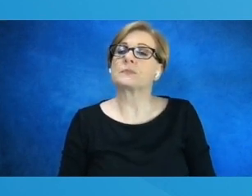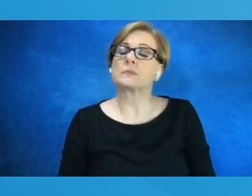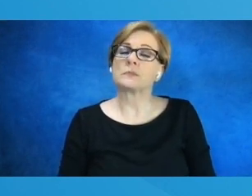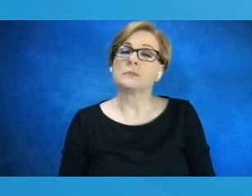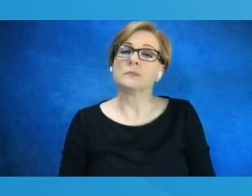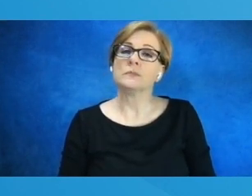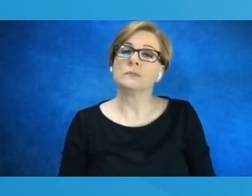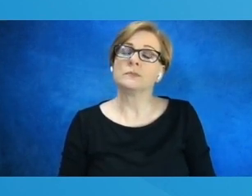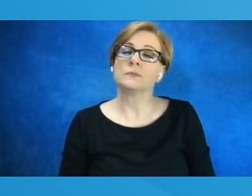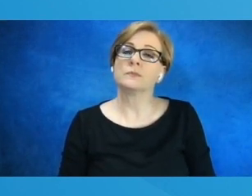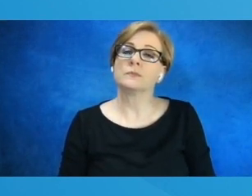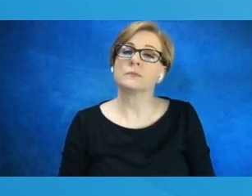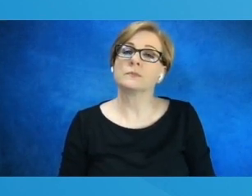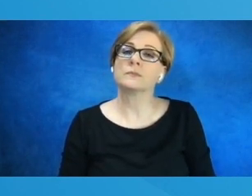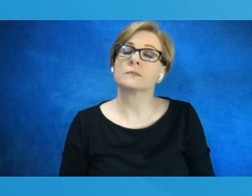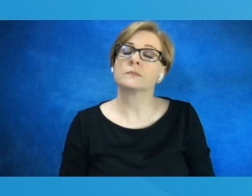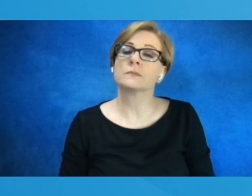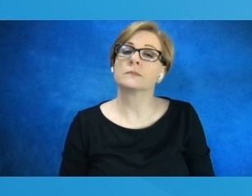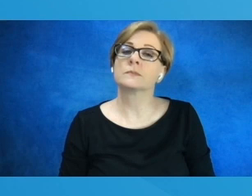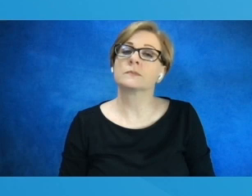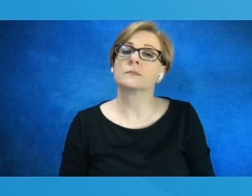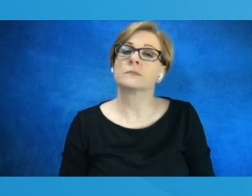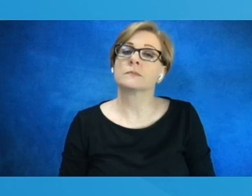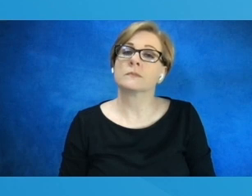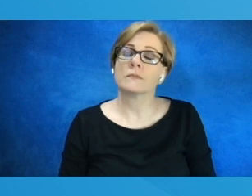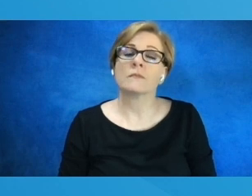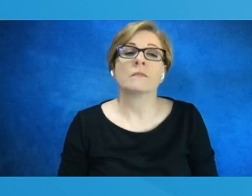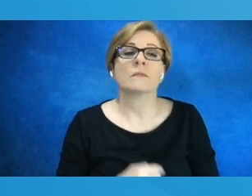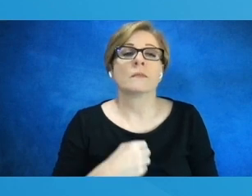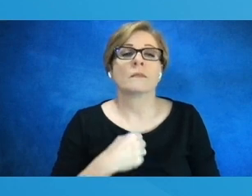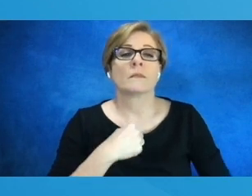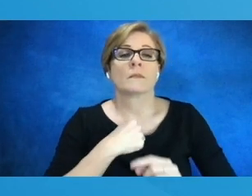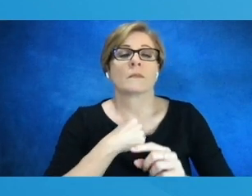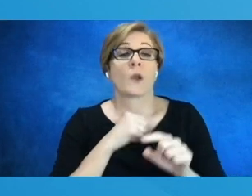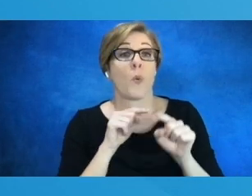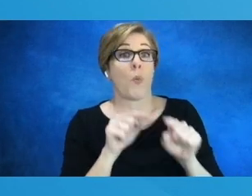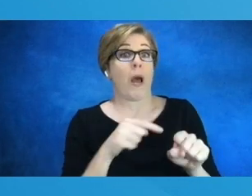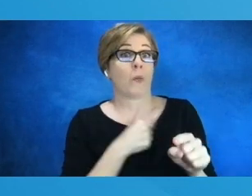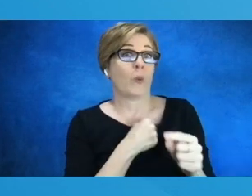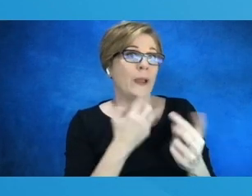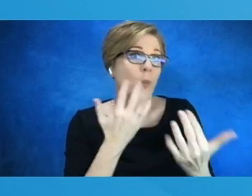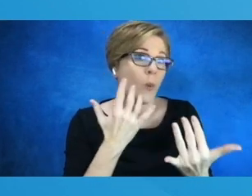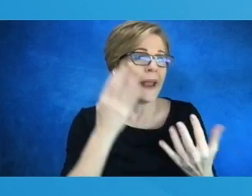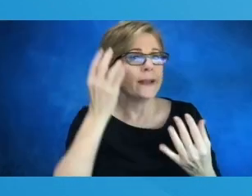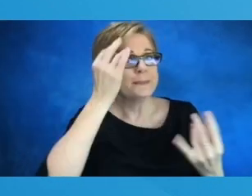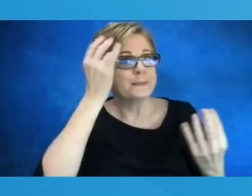I'm gonna share one more comment while we're waiting, because I think this may actually